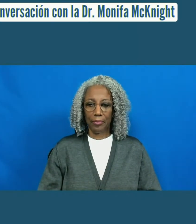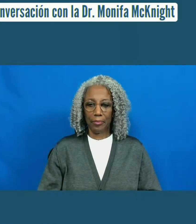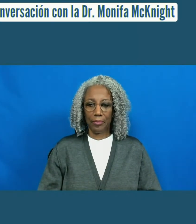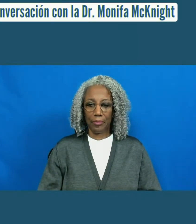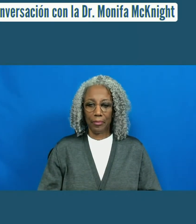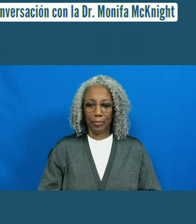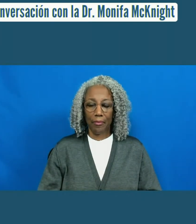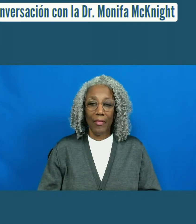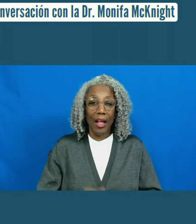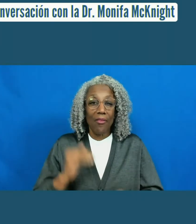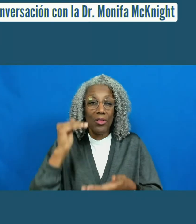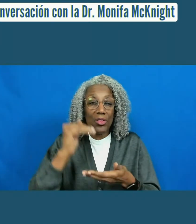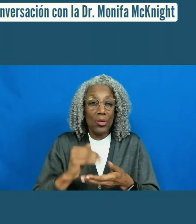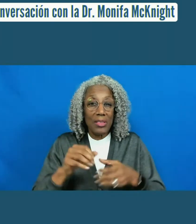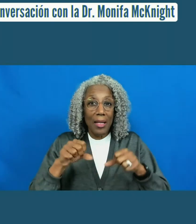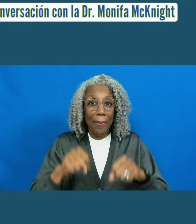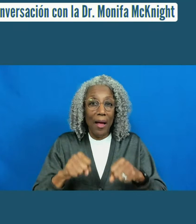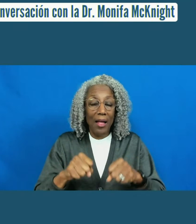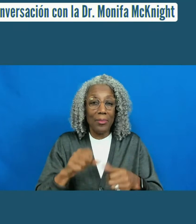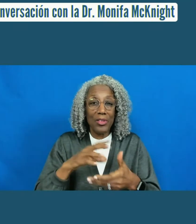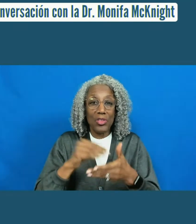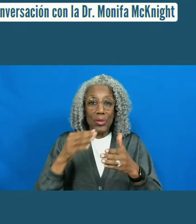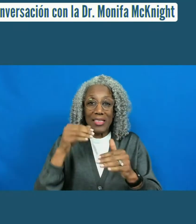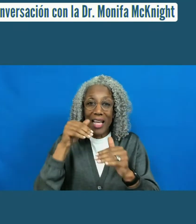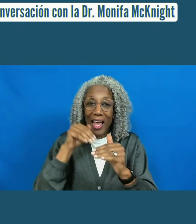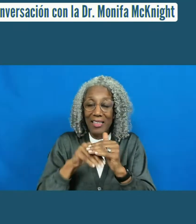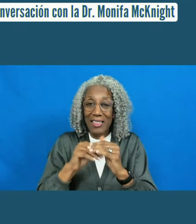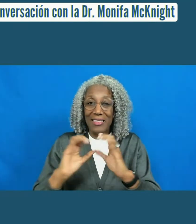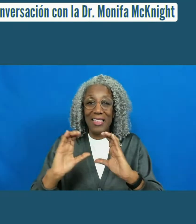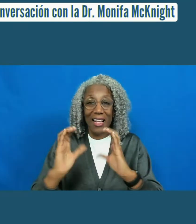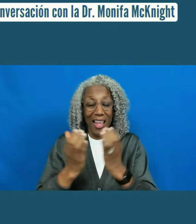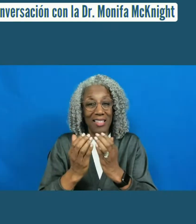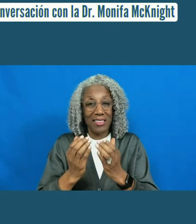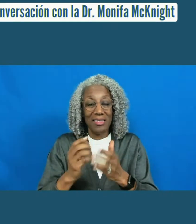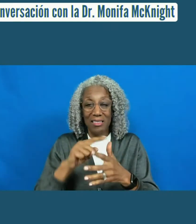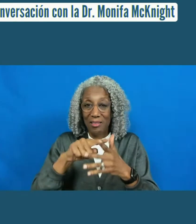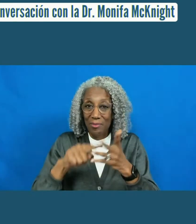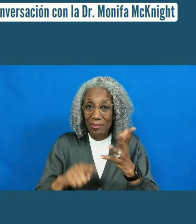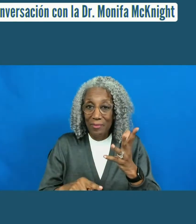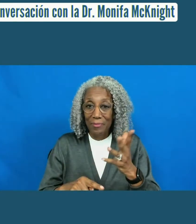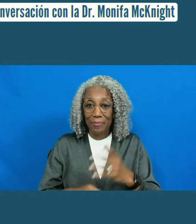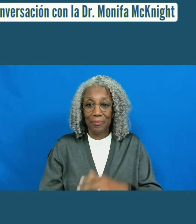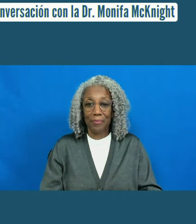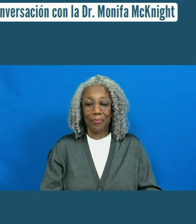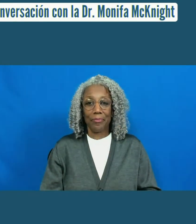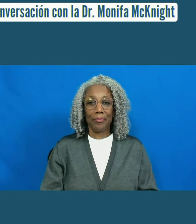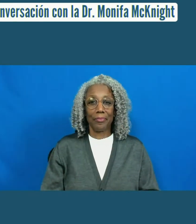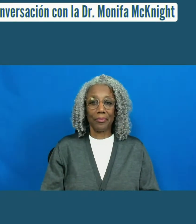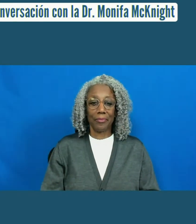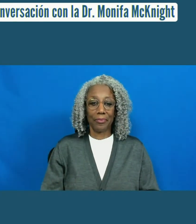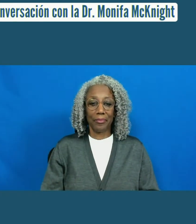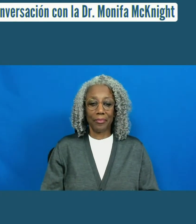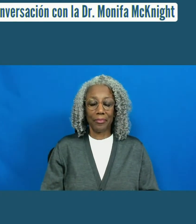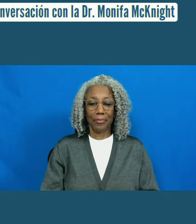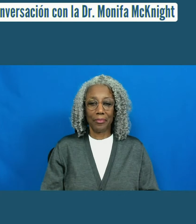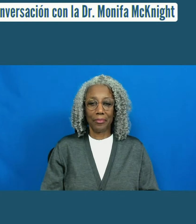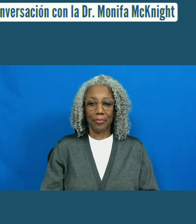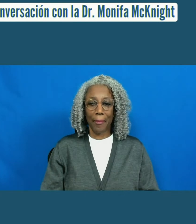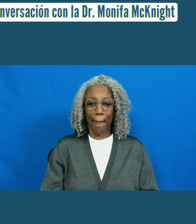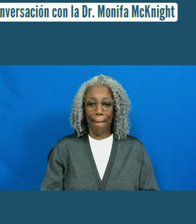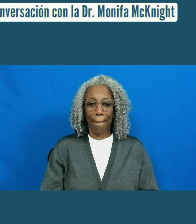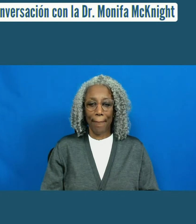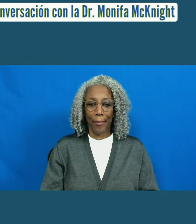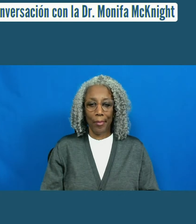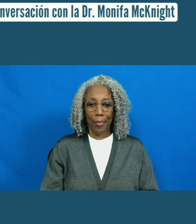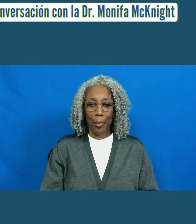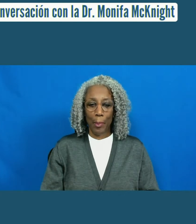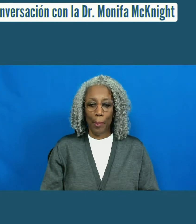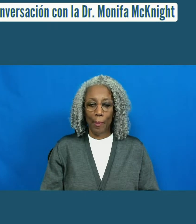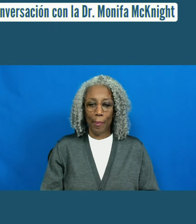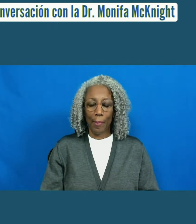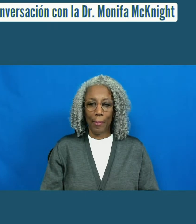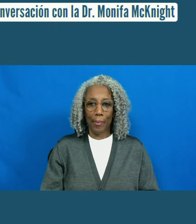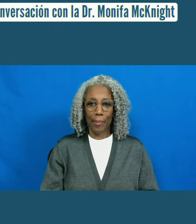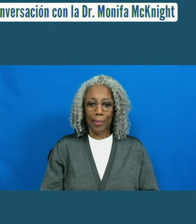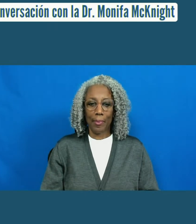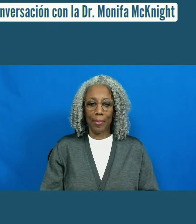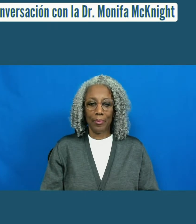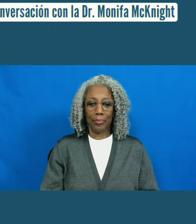classes. Uh, reduces the